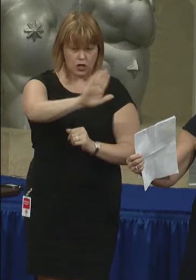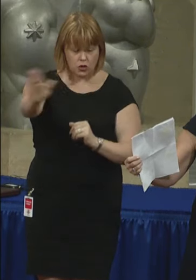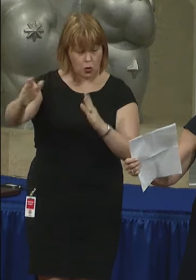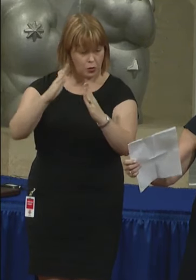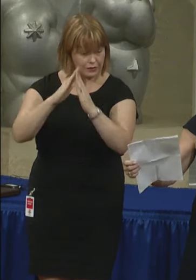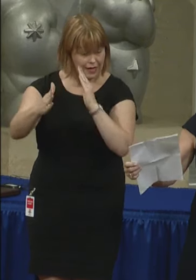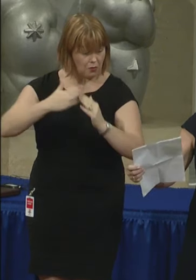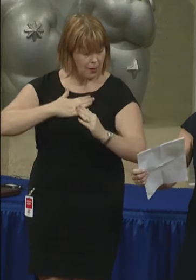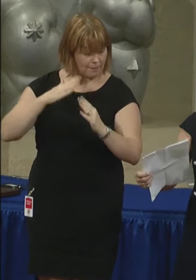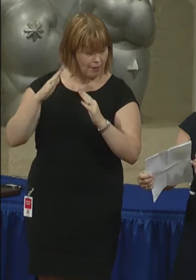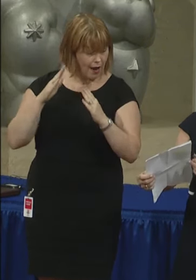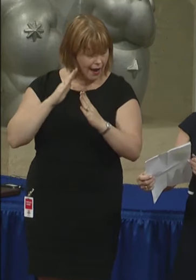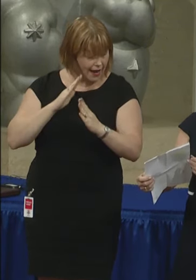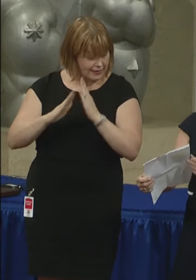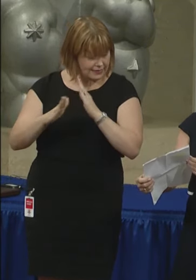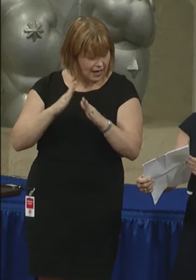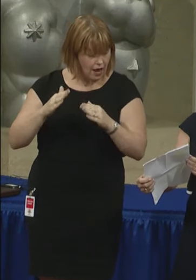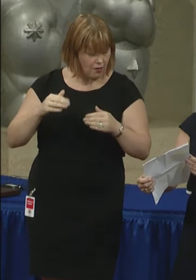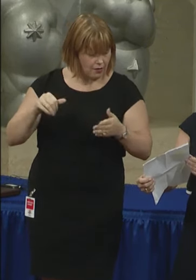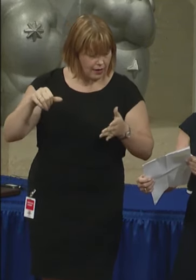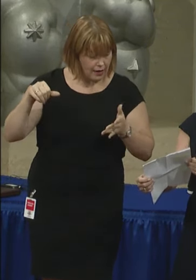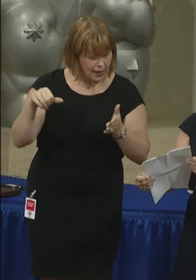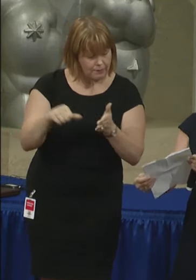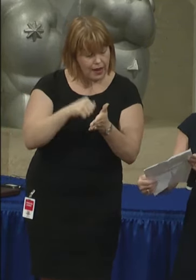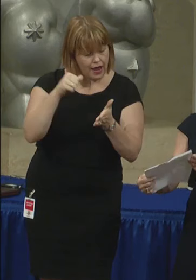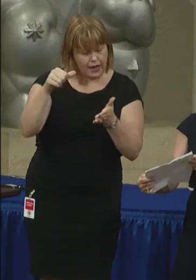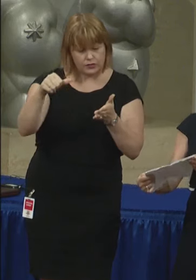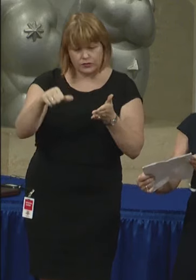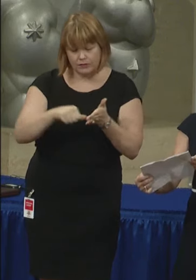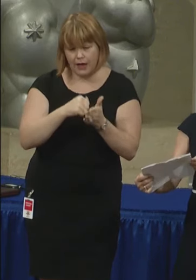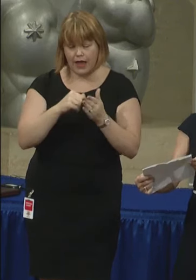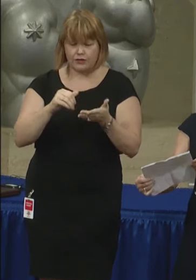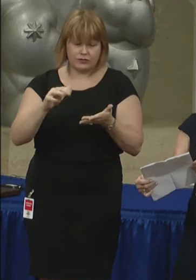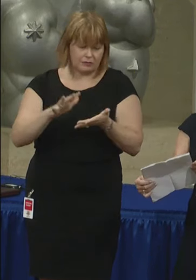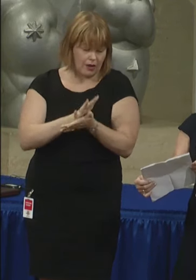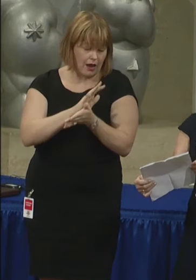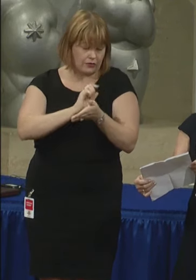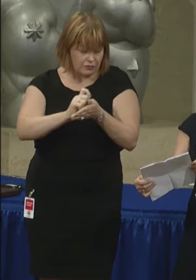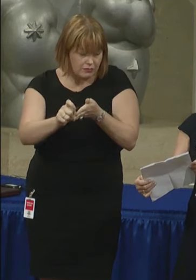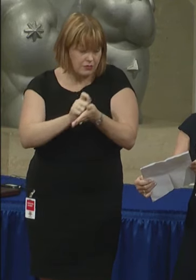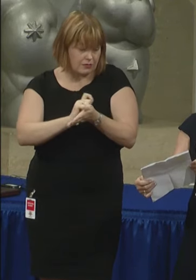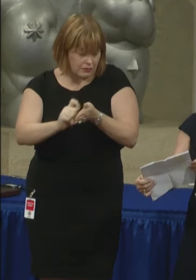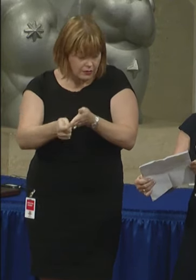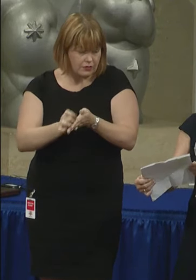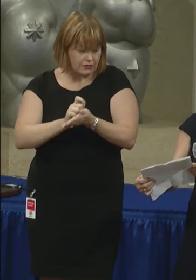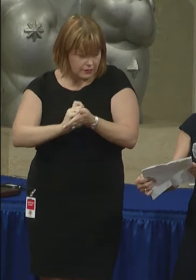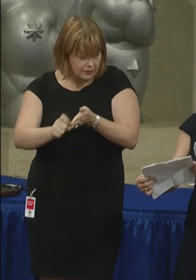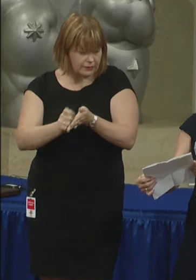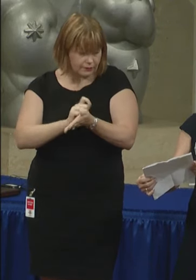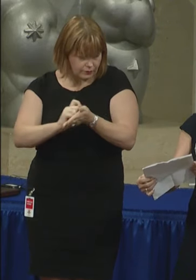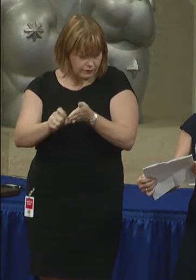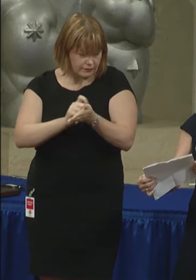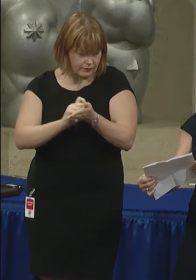AND IN PAGE AFTER PAGE OF DIARY ENTRIES,